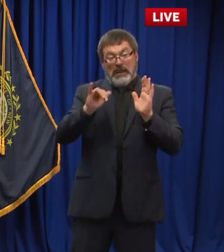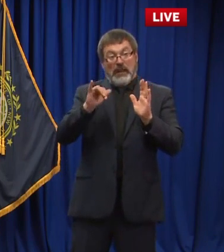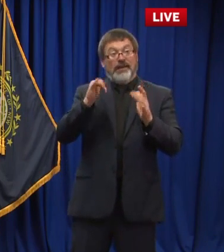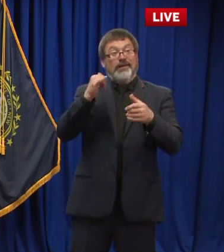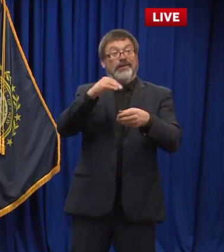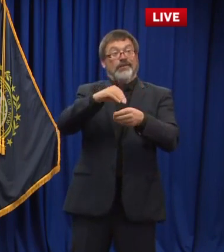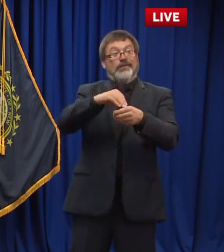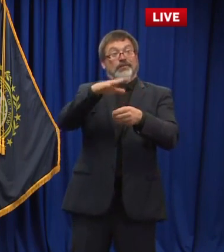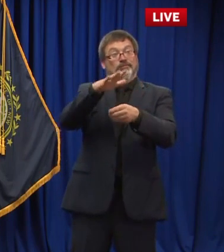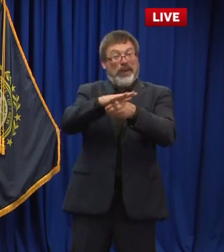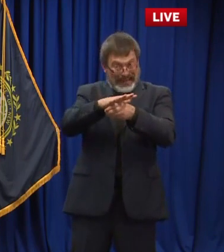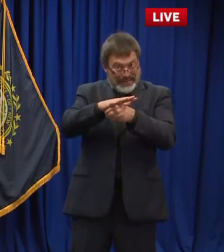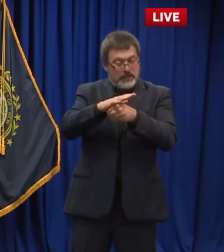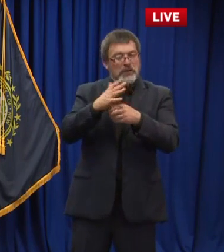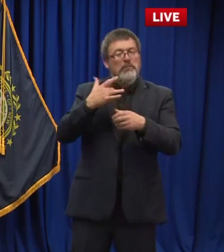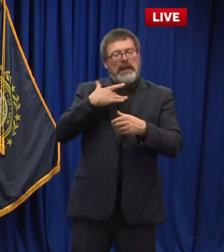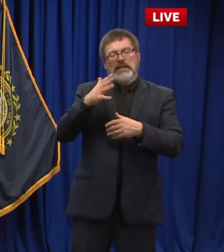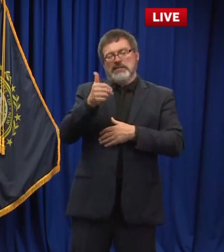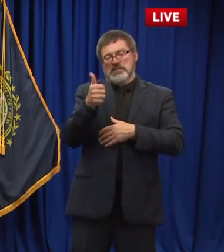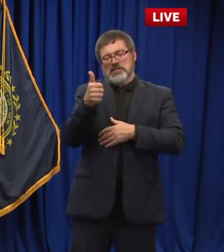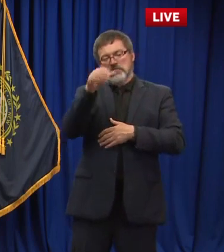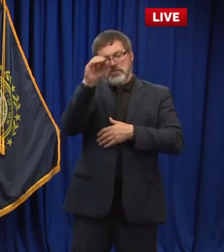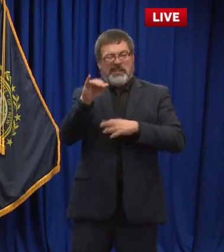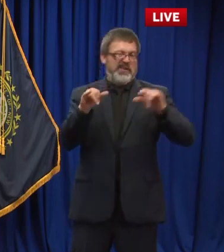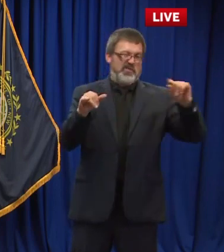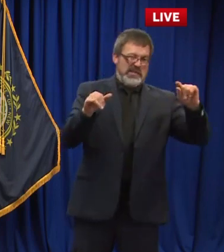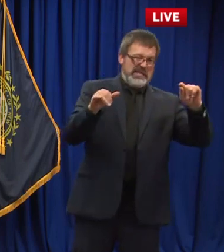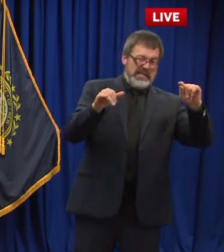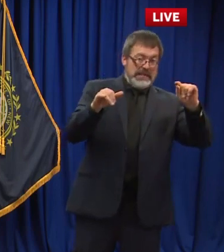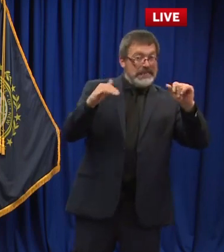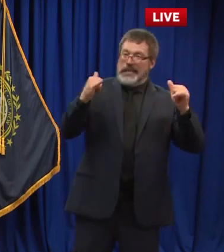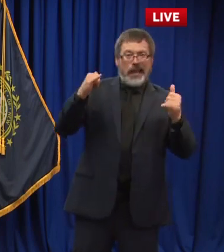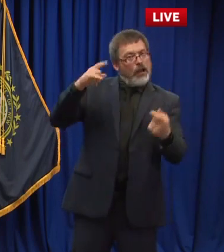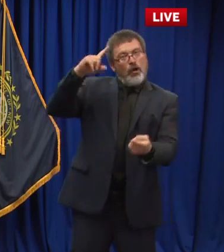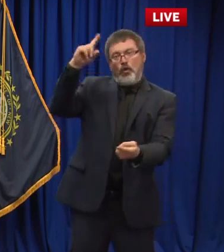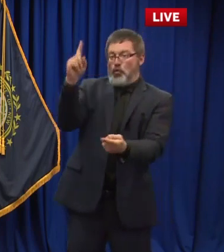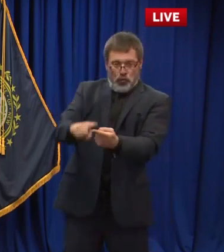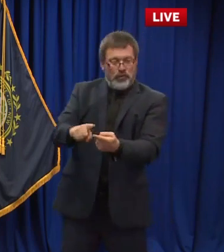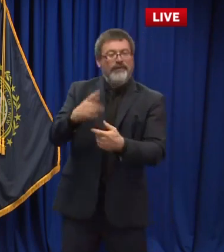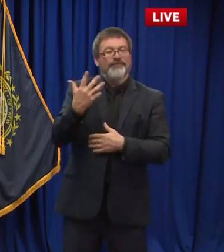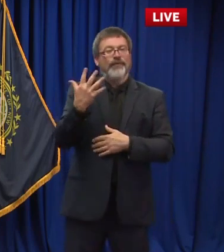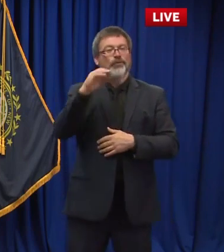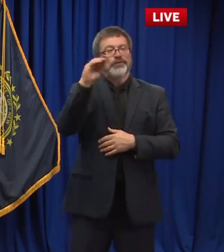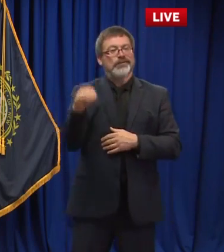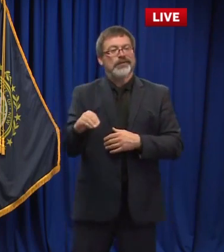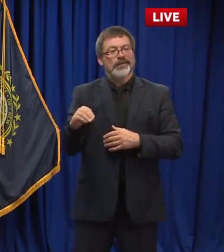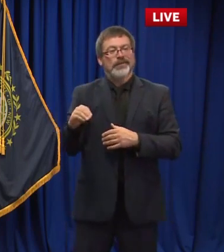THAT WAS CLOSE TO 10% OF THE FACILITIES THAT WERE DEEMED OF HAVING OUTBREAK.